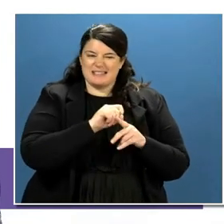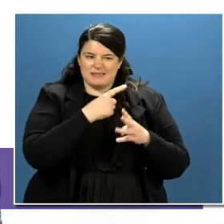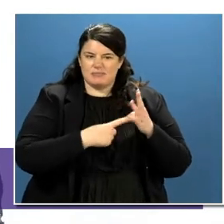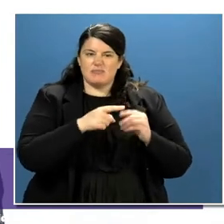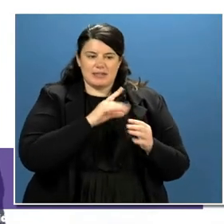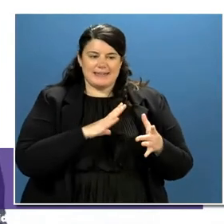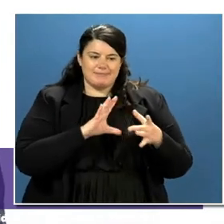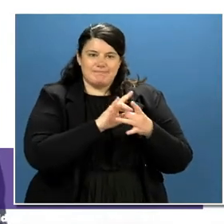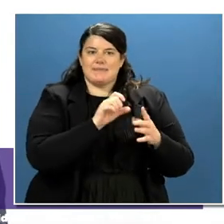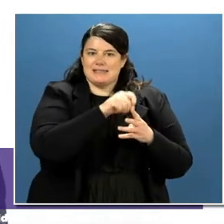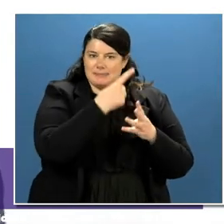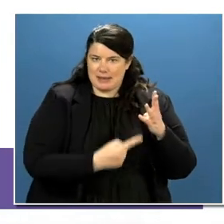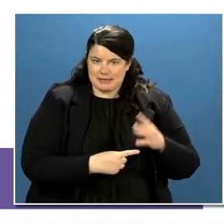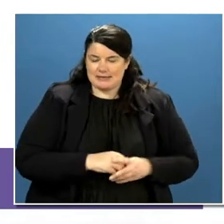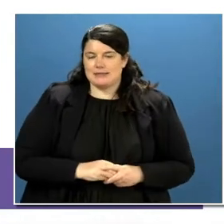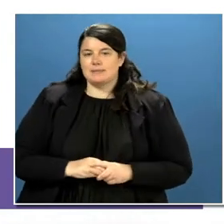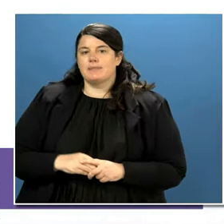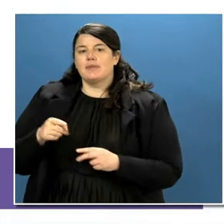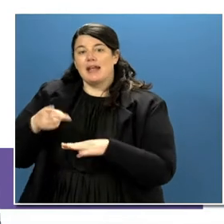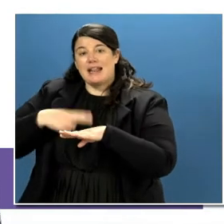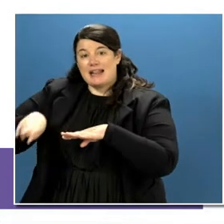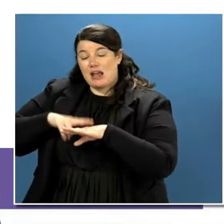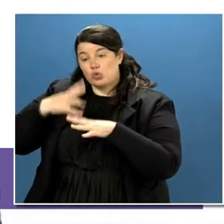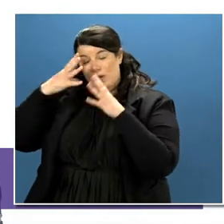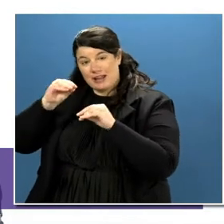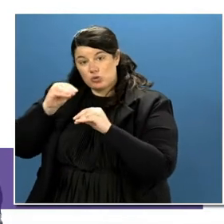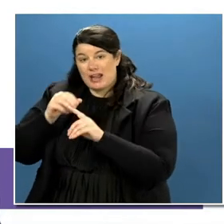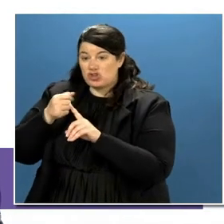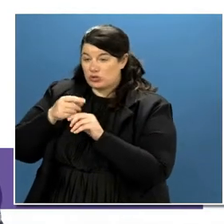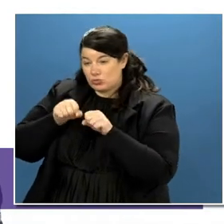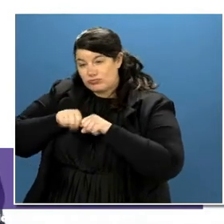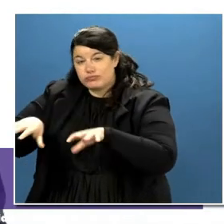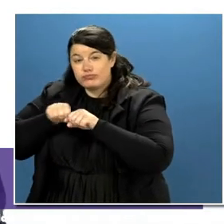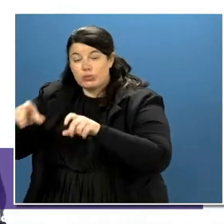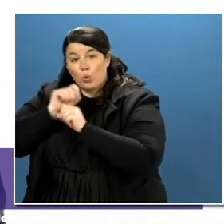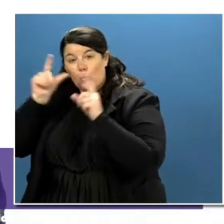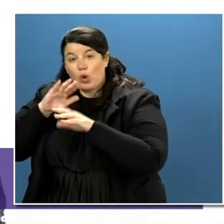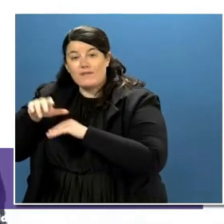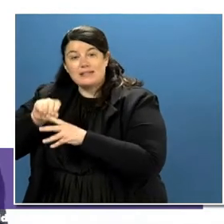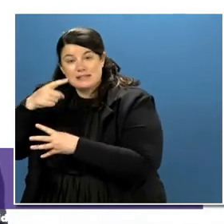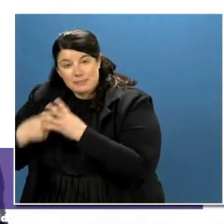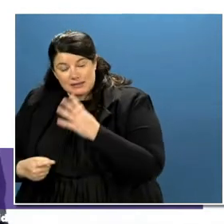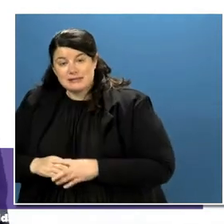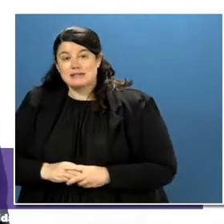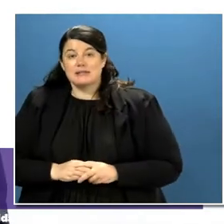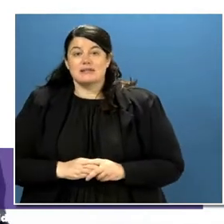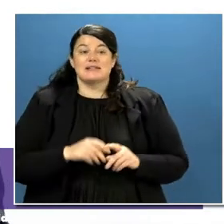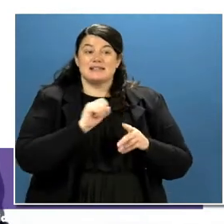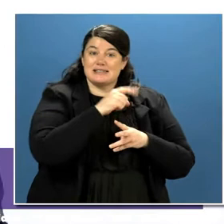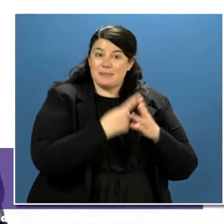I would undertake a national education campaign on this issue. I would reform the Disability Discrimination Act to provide standing